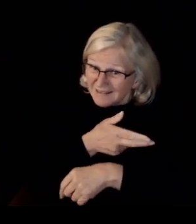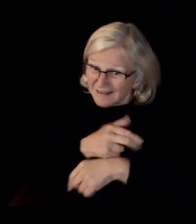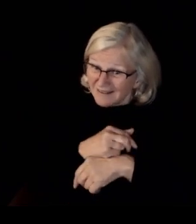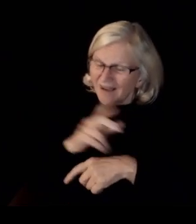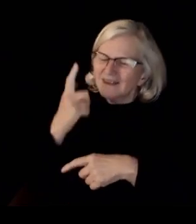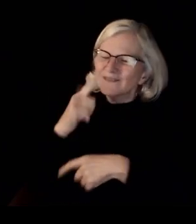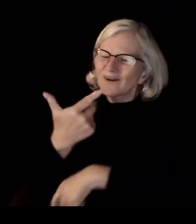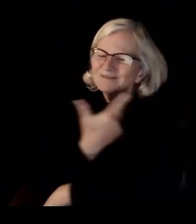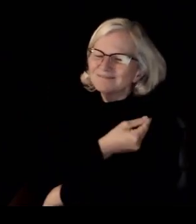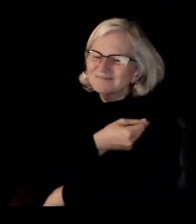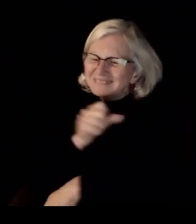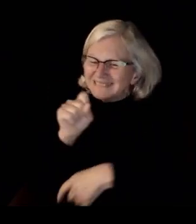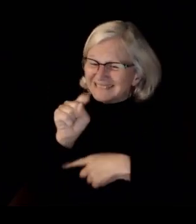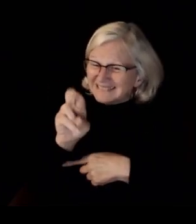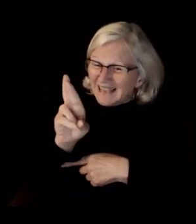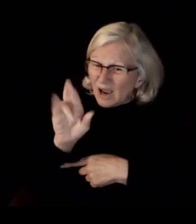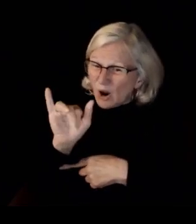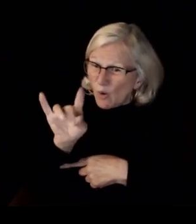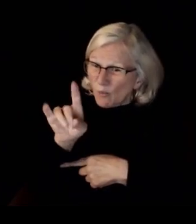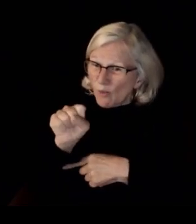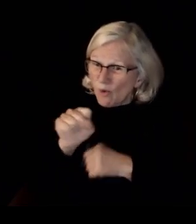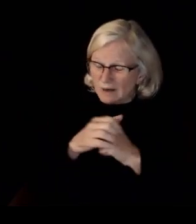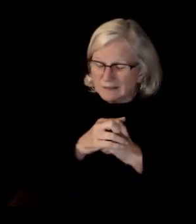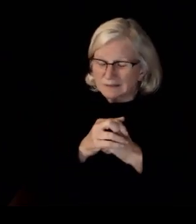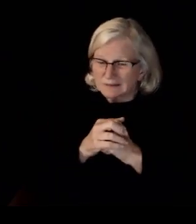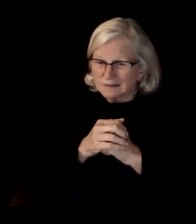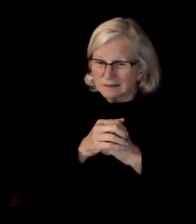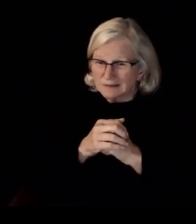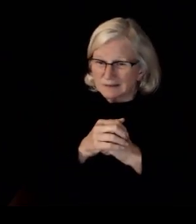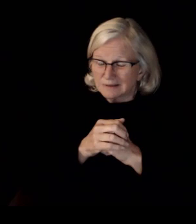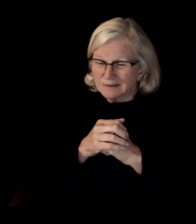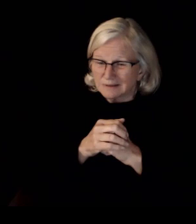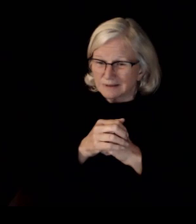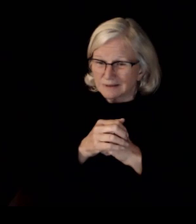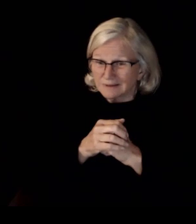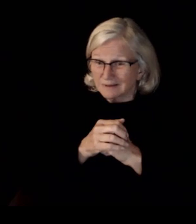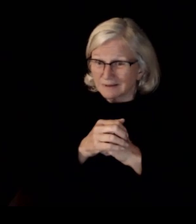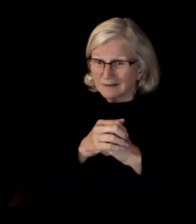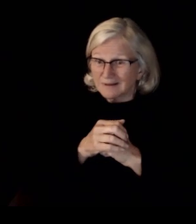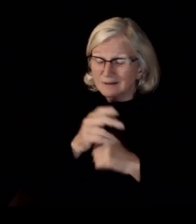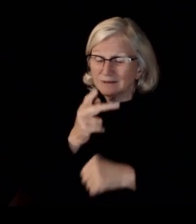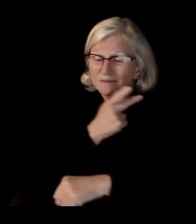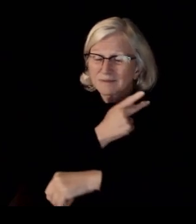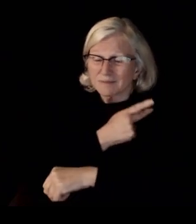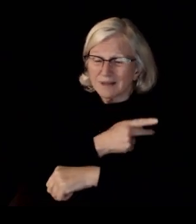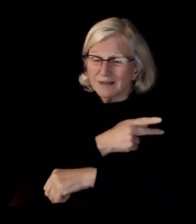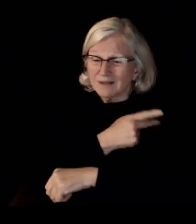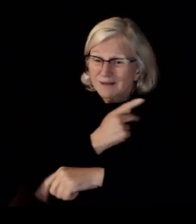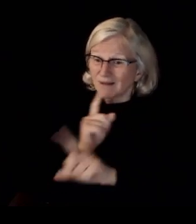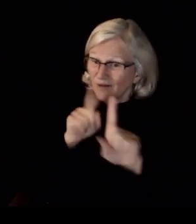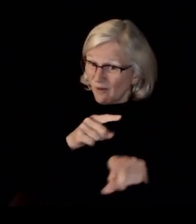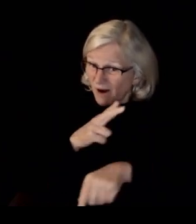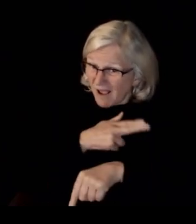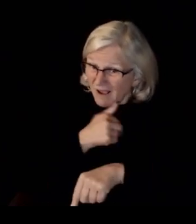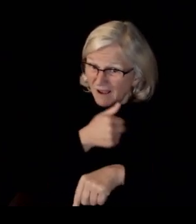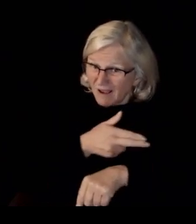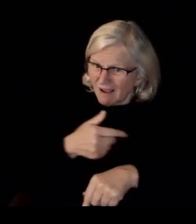injury or the shortened evali the patient said they had a history of vaping, most reported